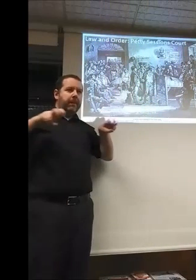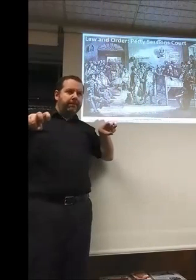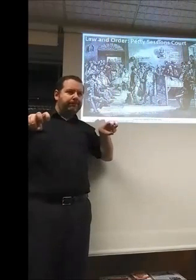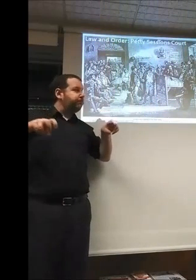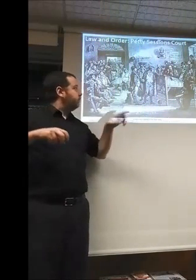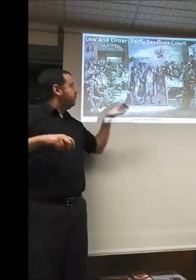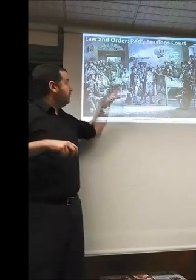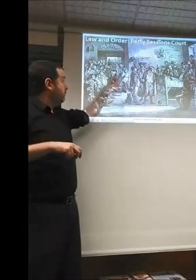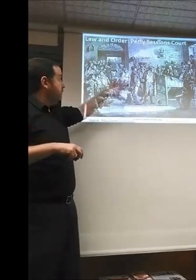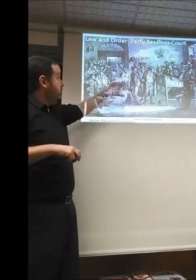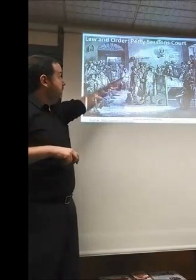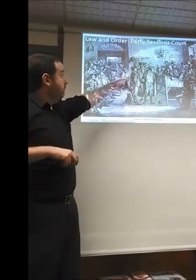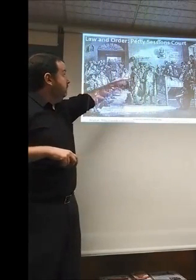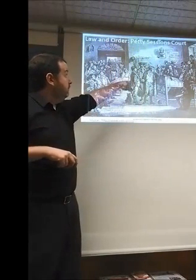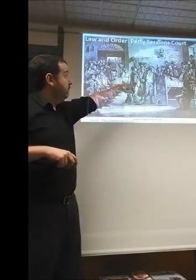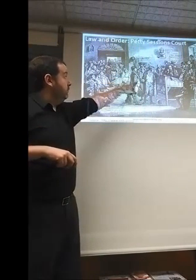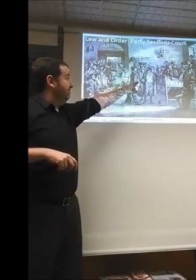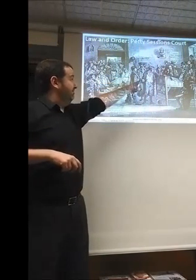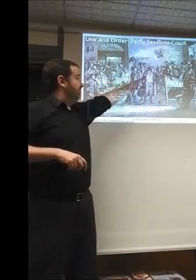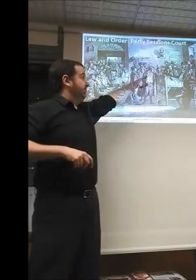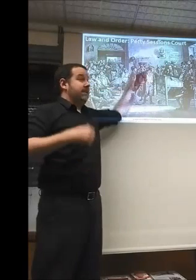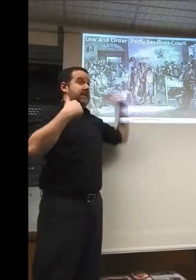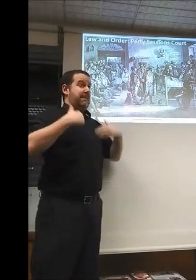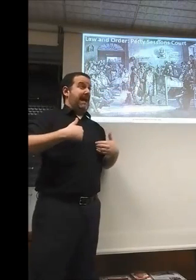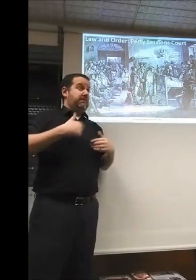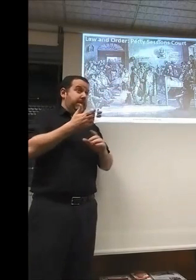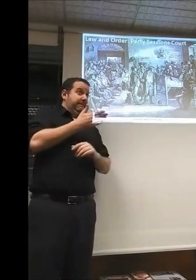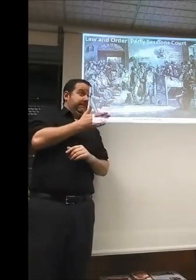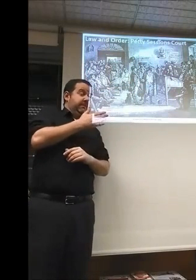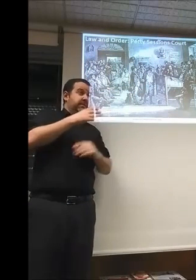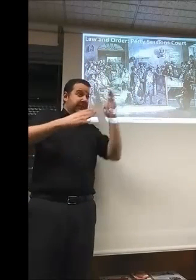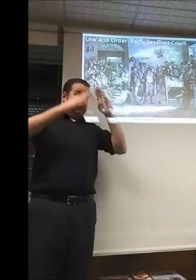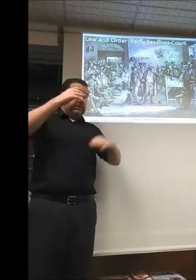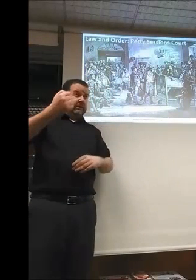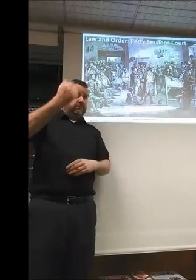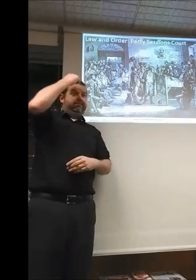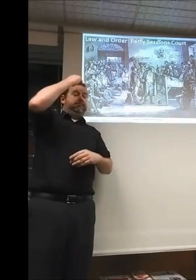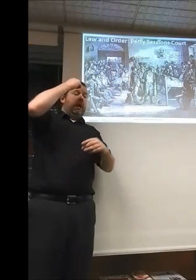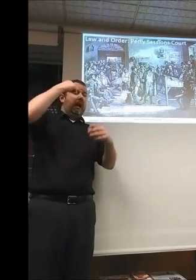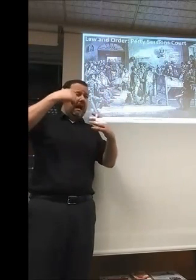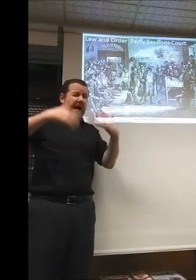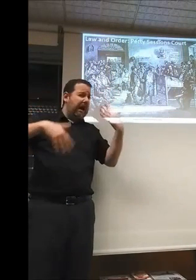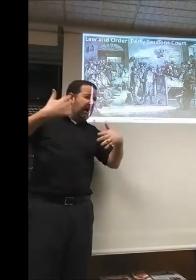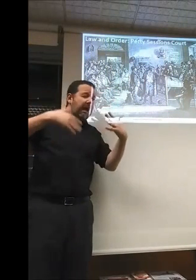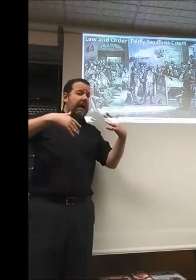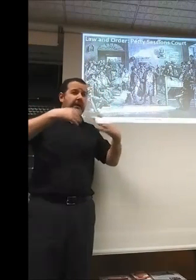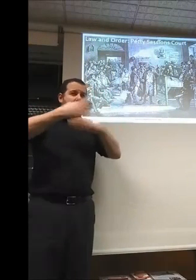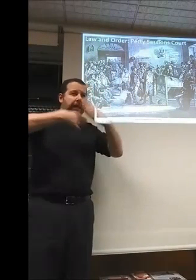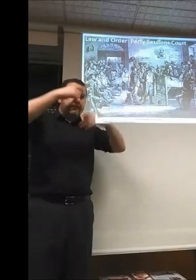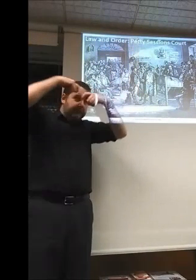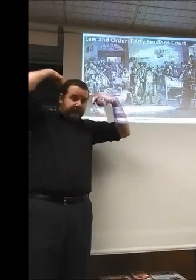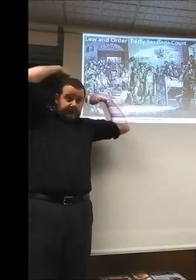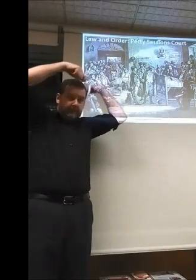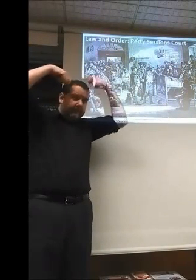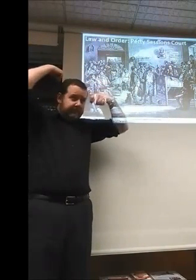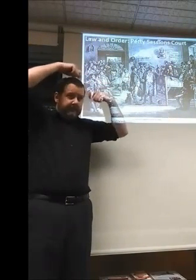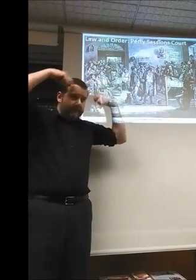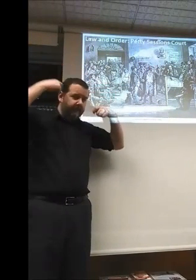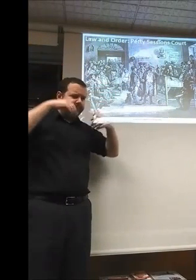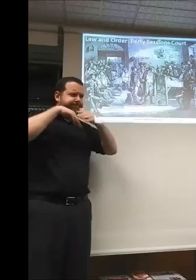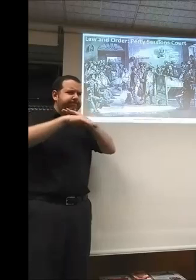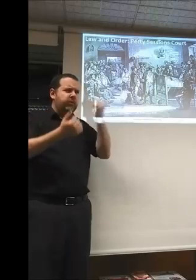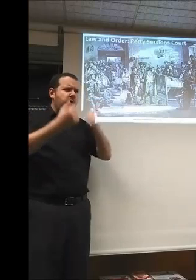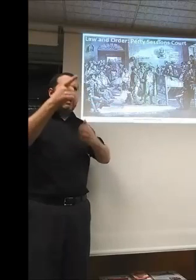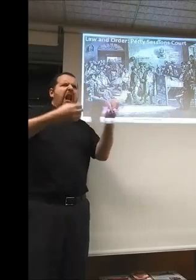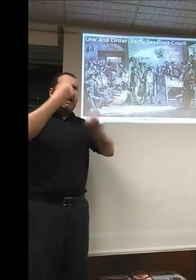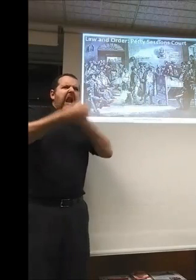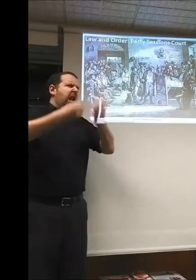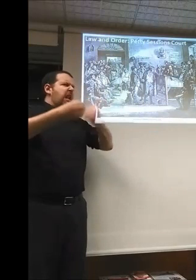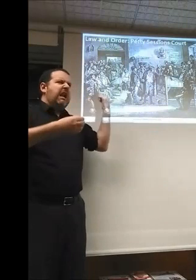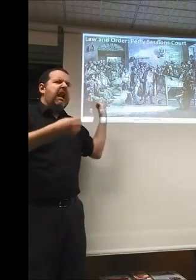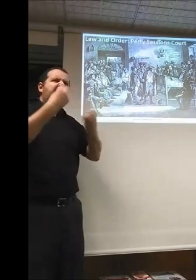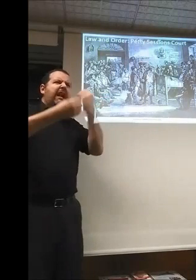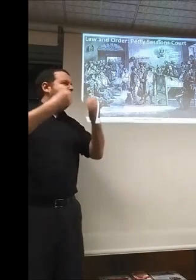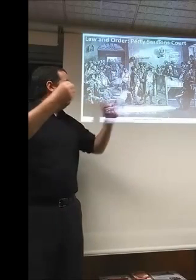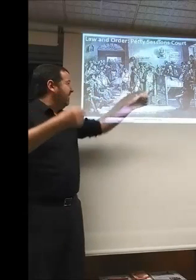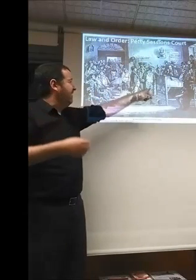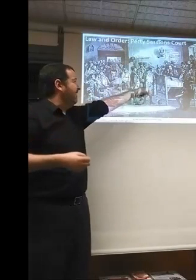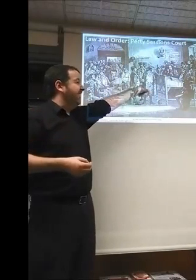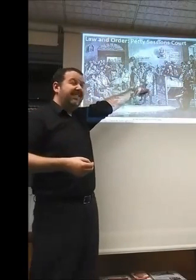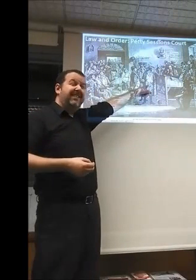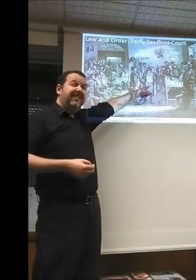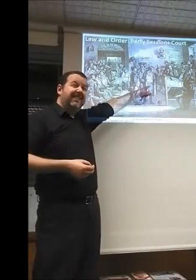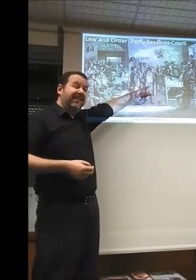two or three of them, so this was the man that was injured and is explaining his case